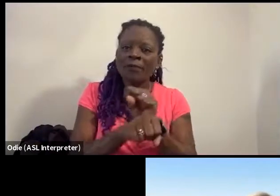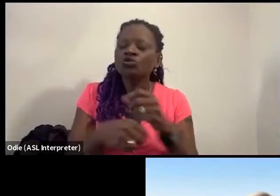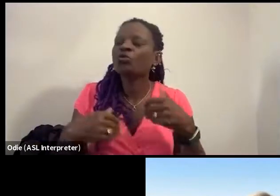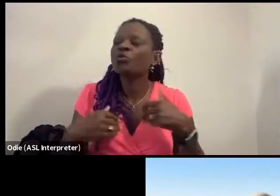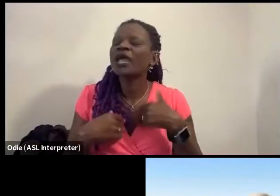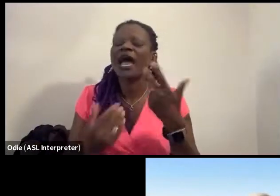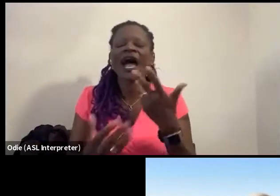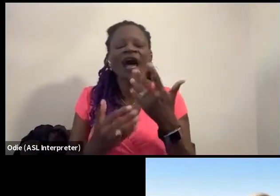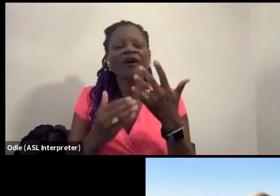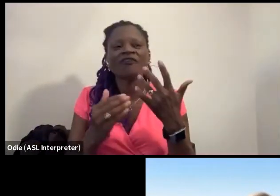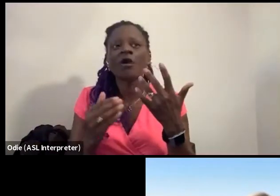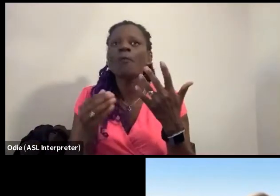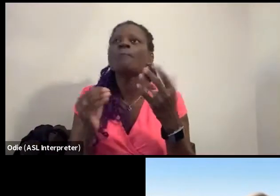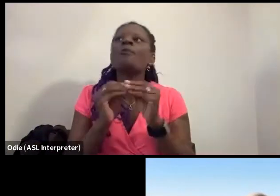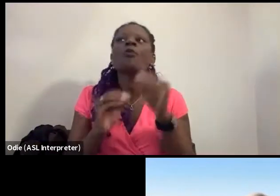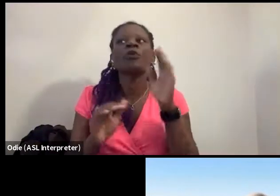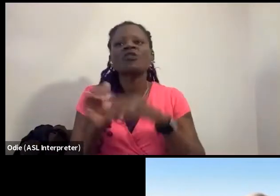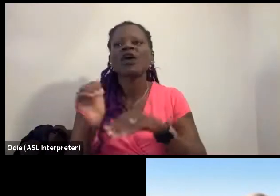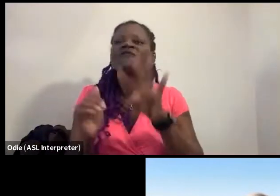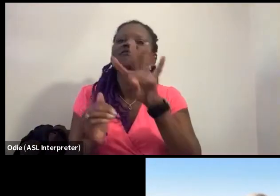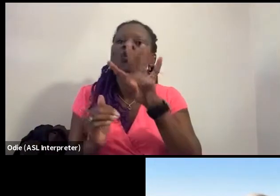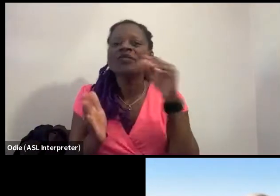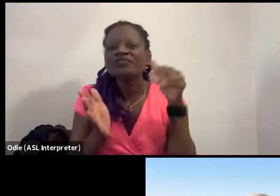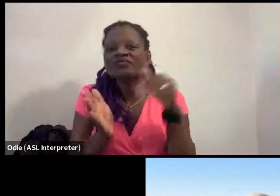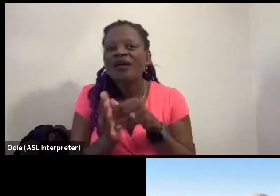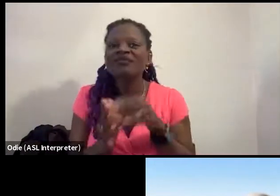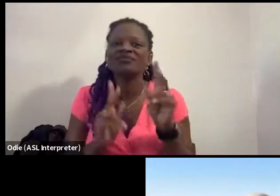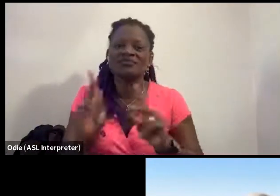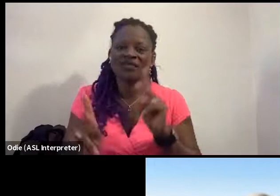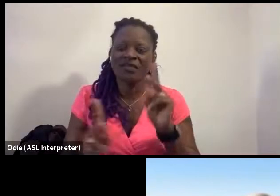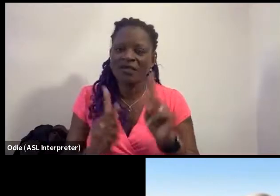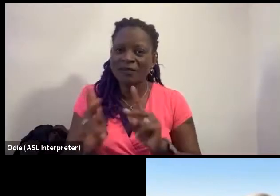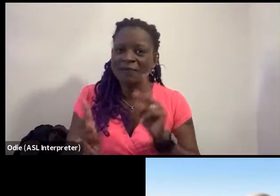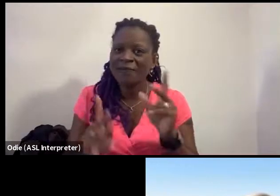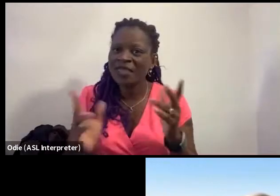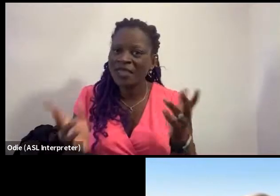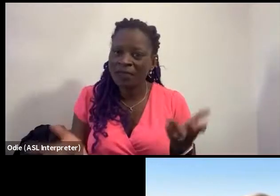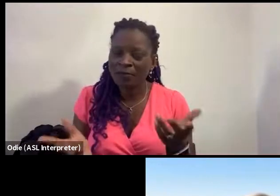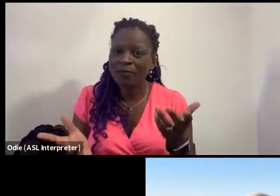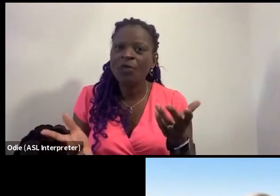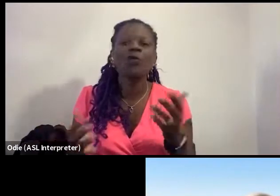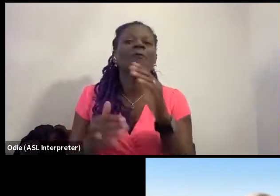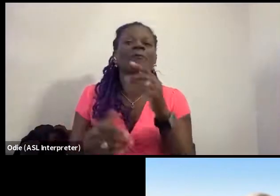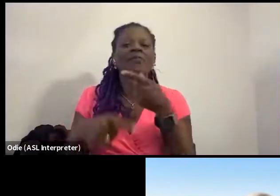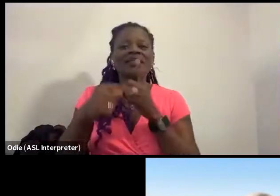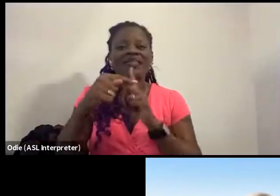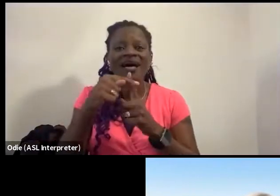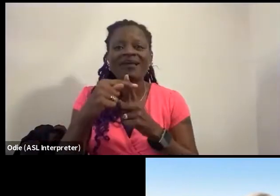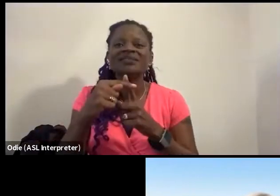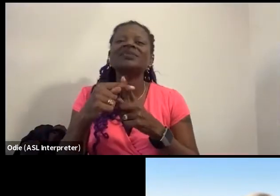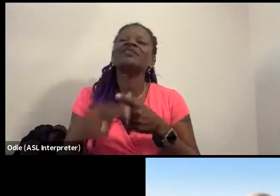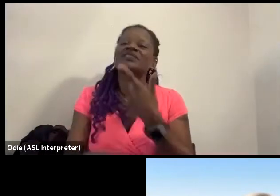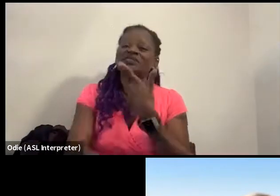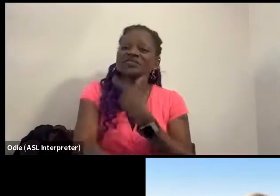older and Sonoma County in our vaccine supply remains extremely limited. From the beginning, we have done our best